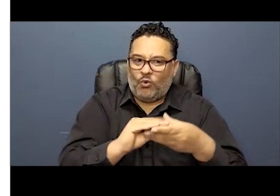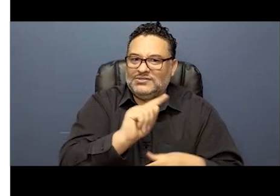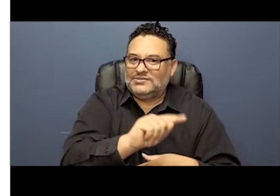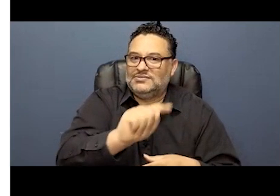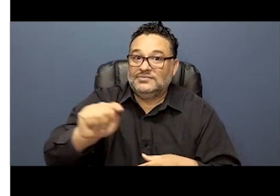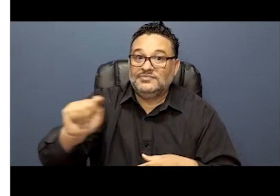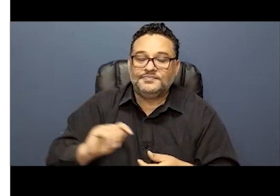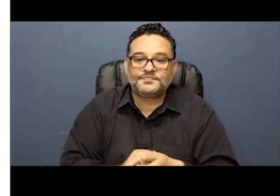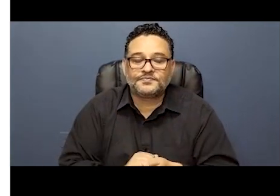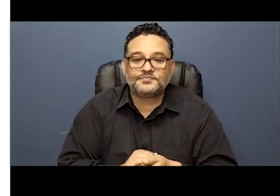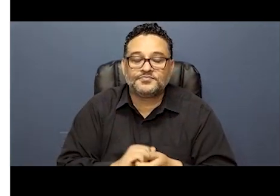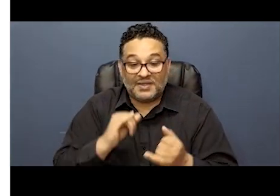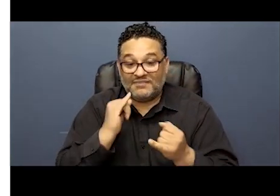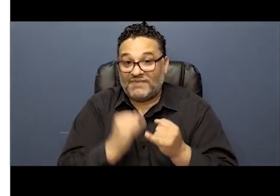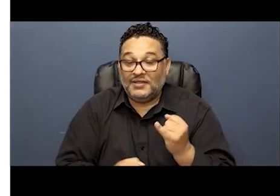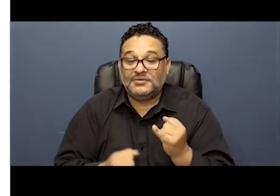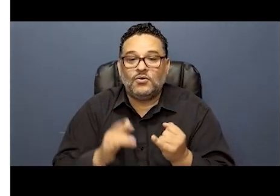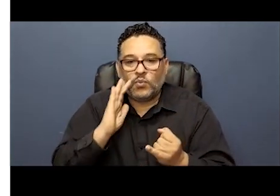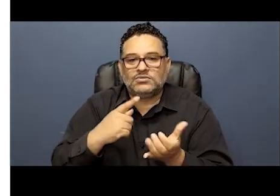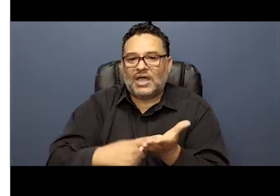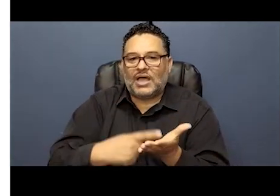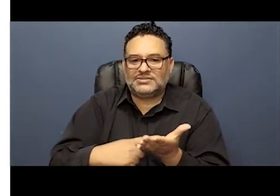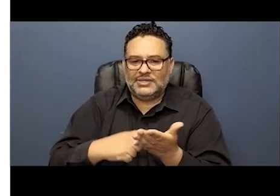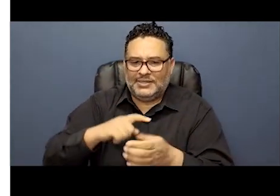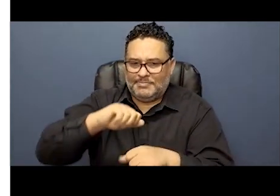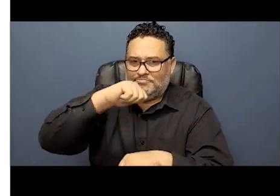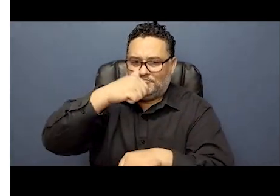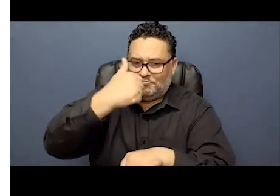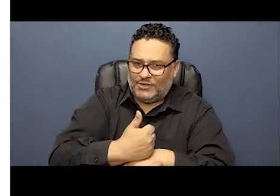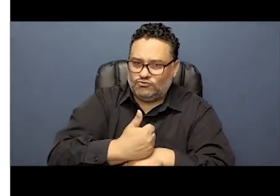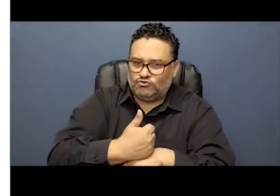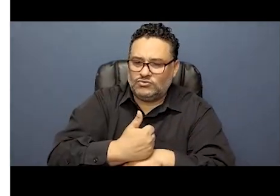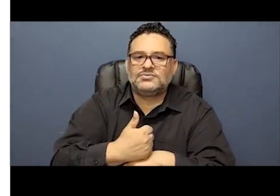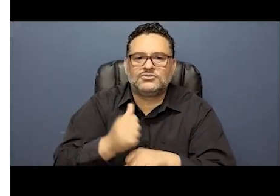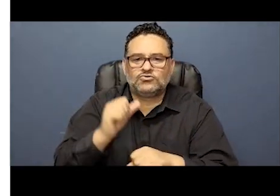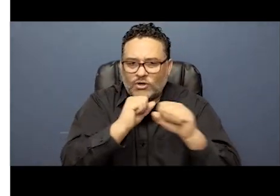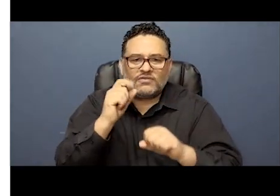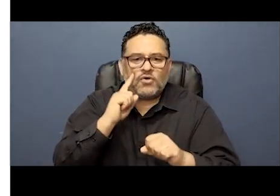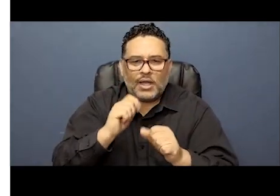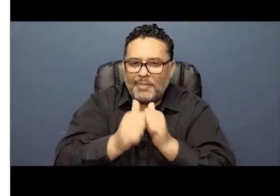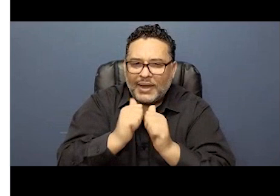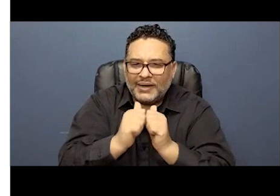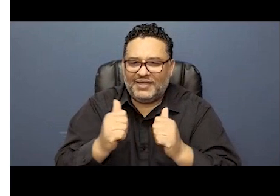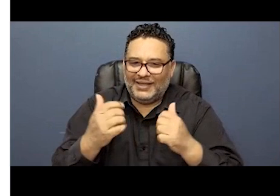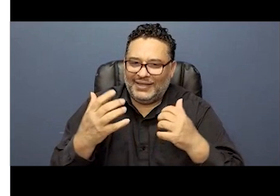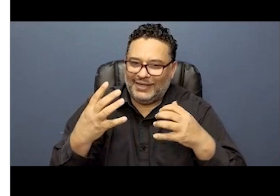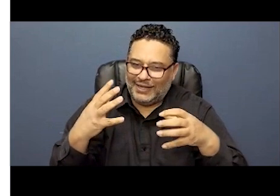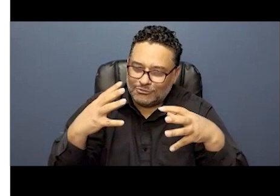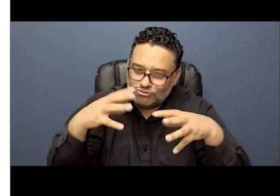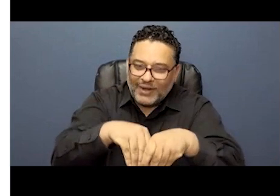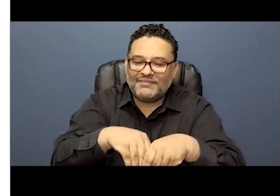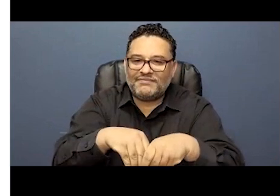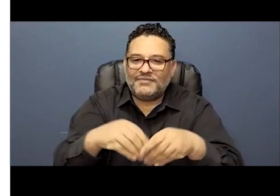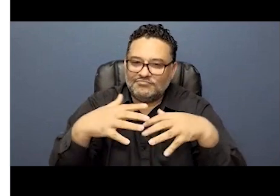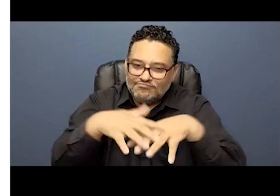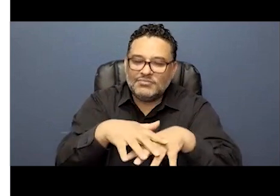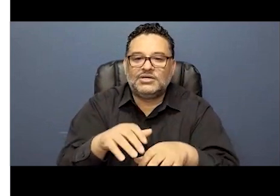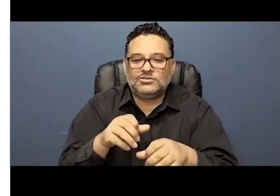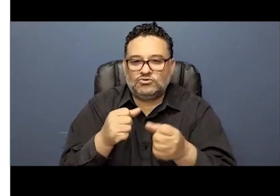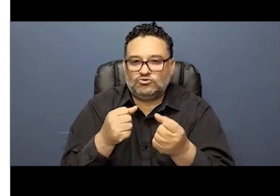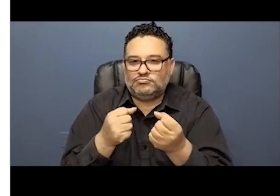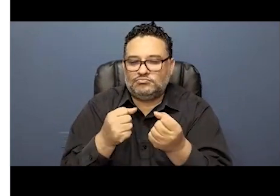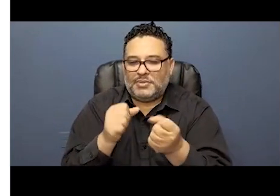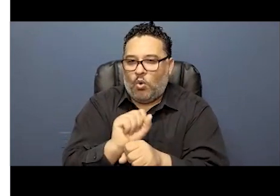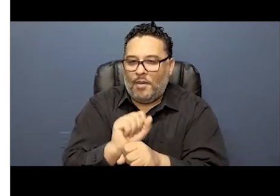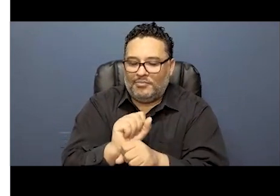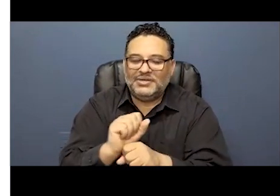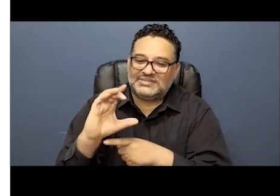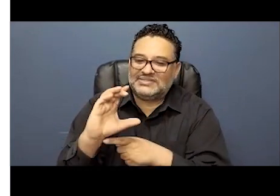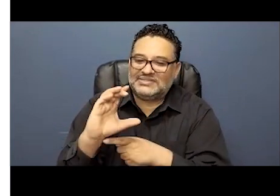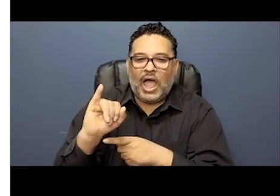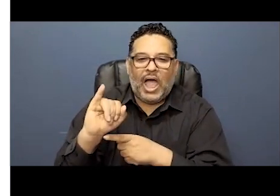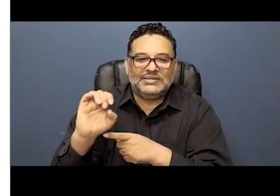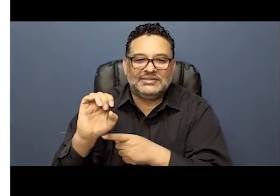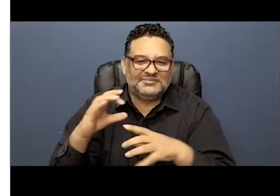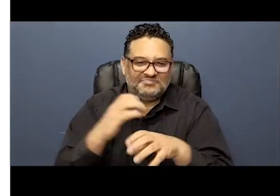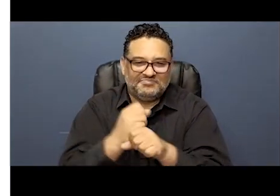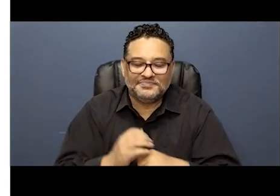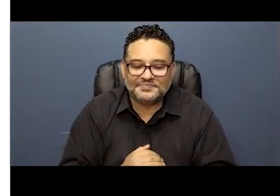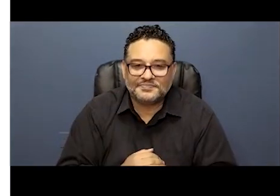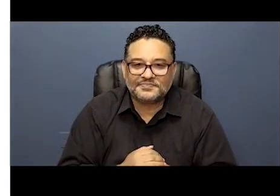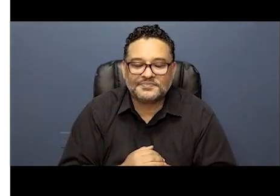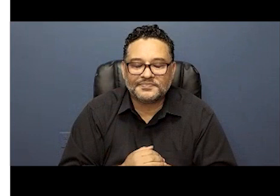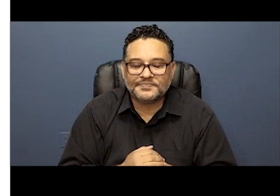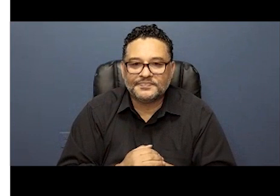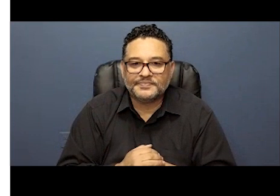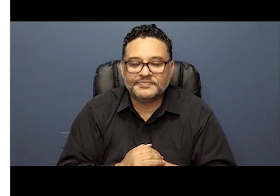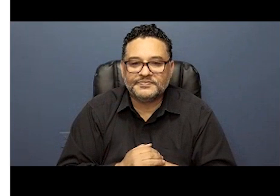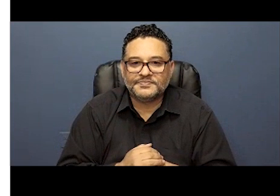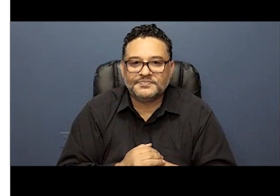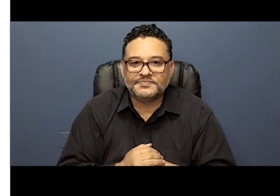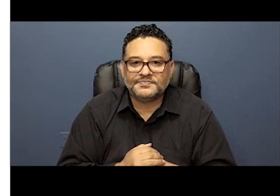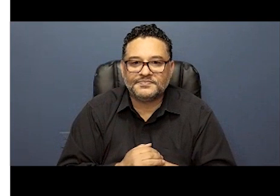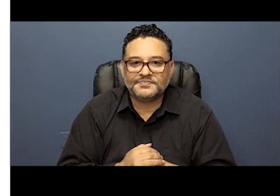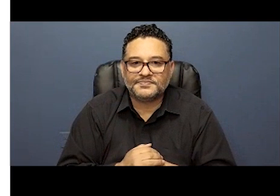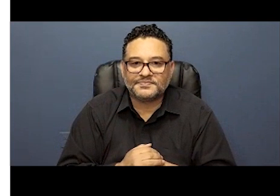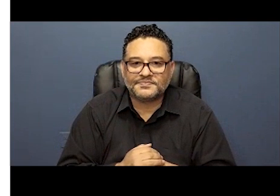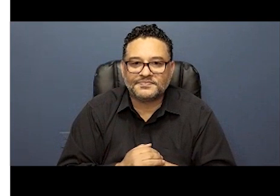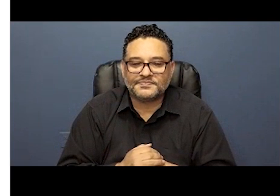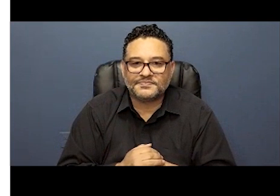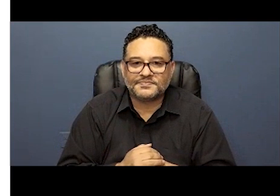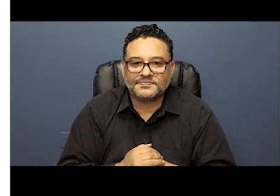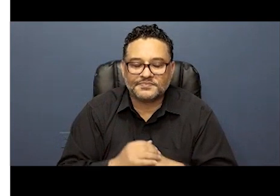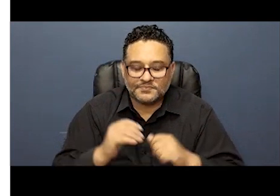Finally, we’ll discuss implementation strategies for competitive integrated employment, or CIE.